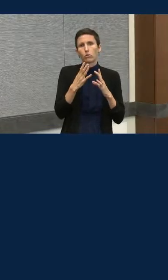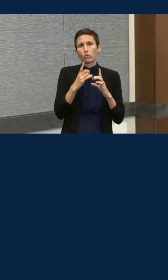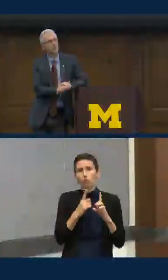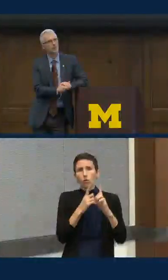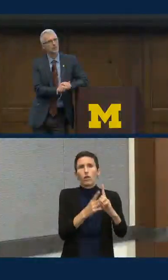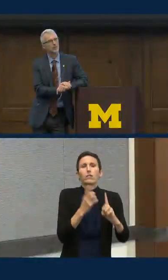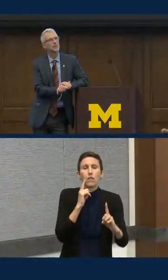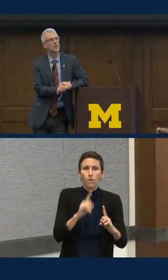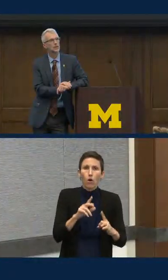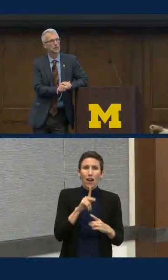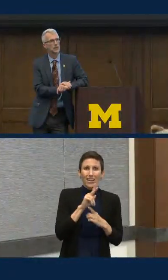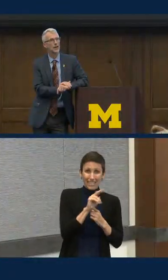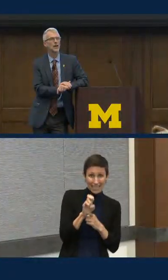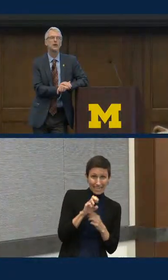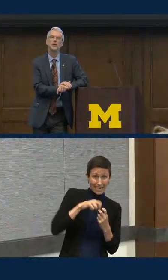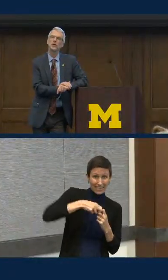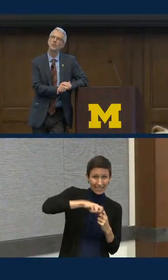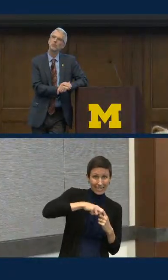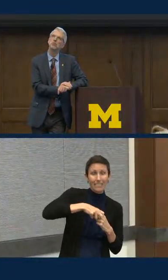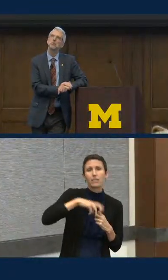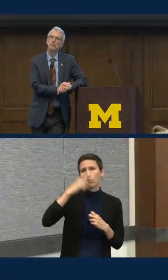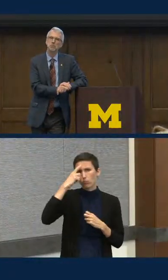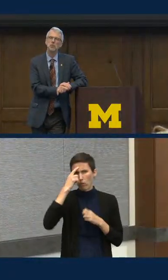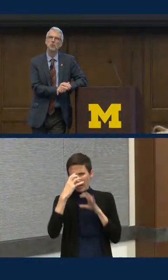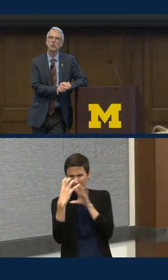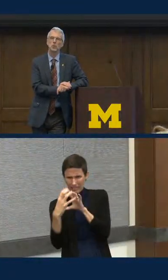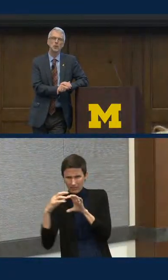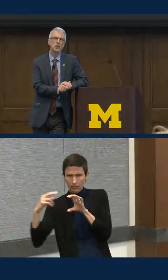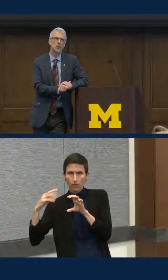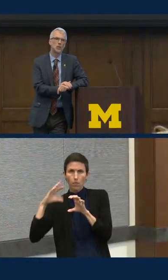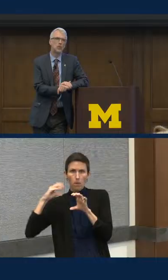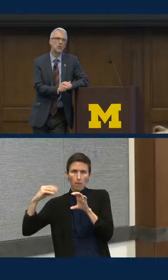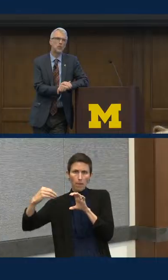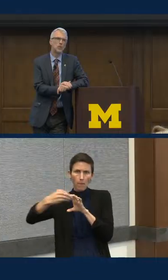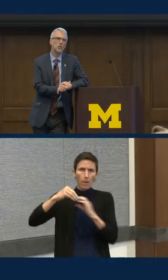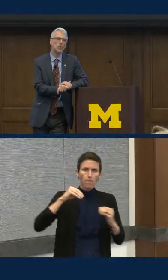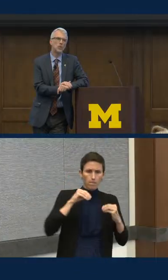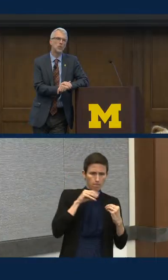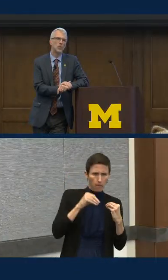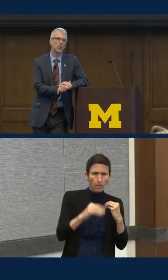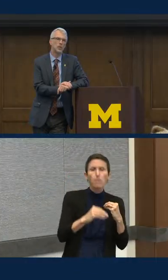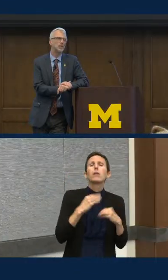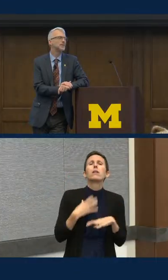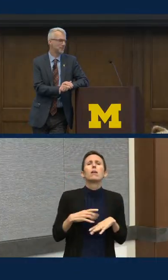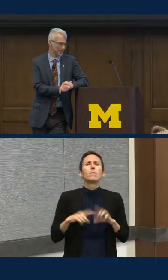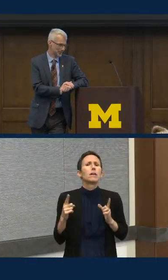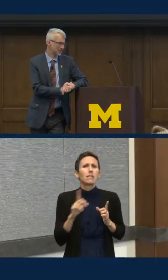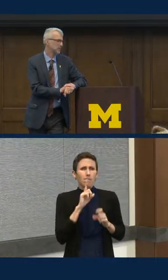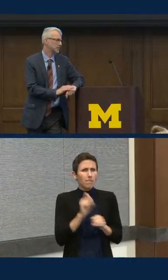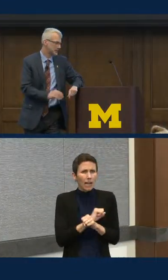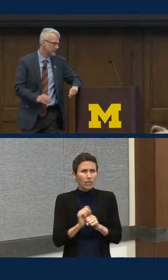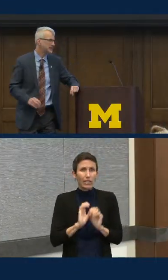are. And but I'm wondering in terms of actually implementing